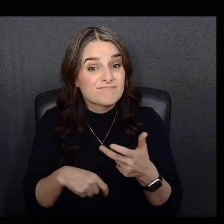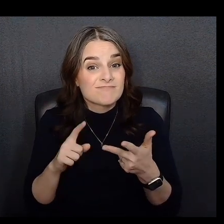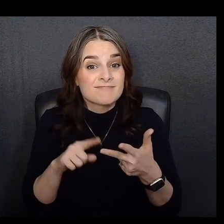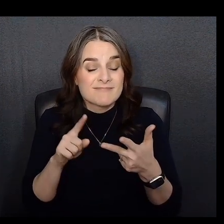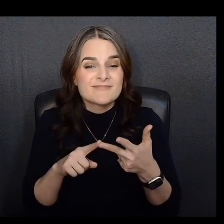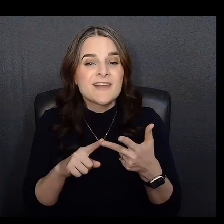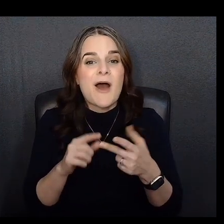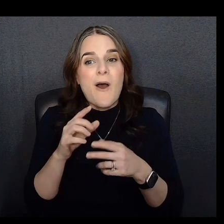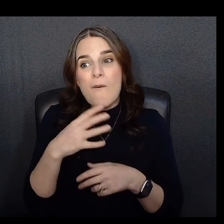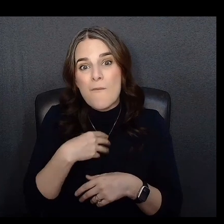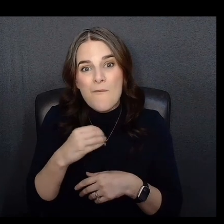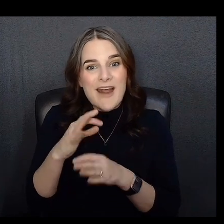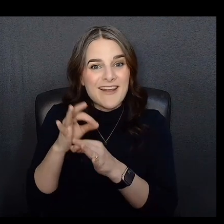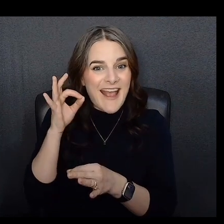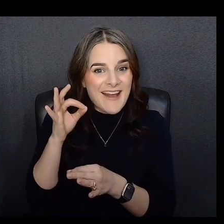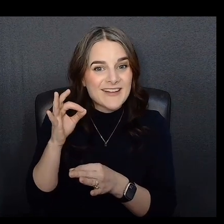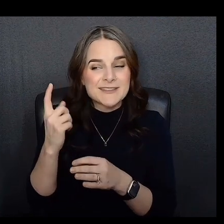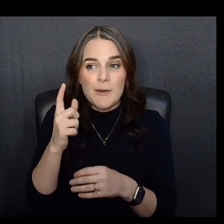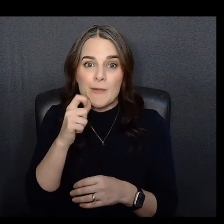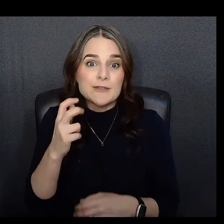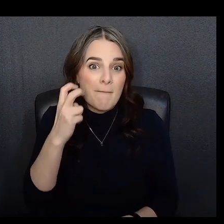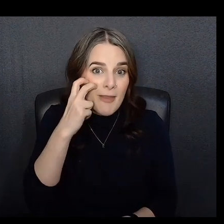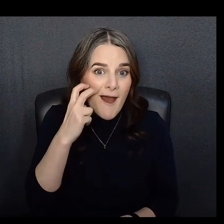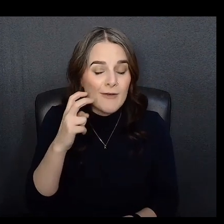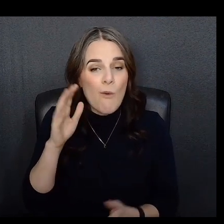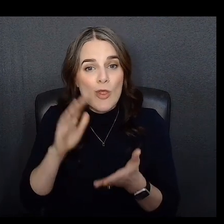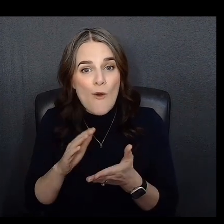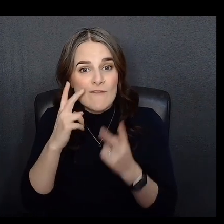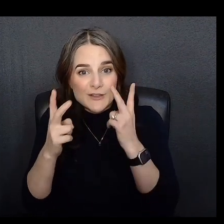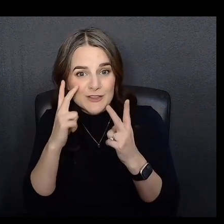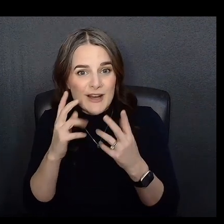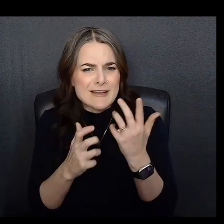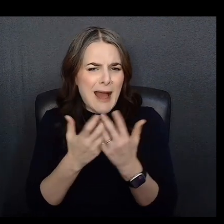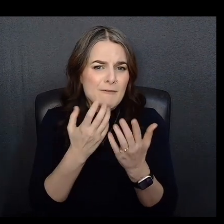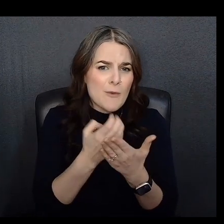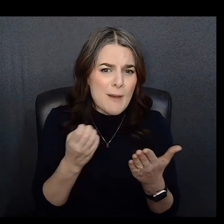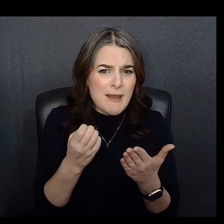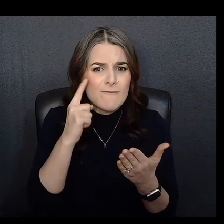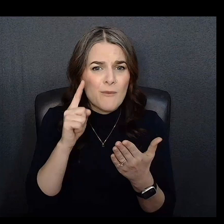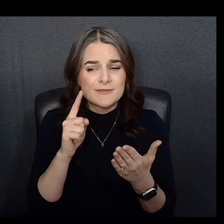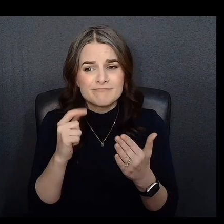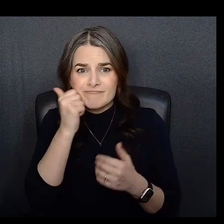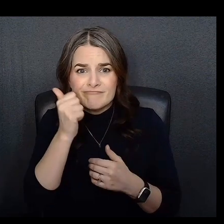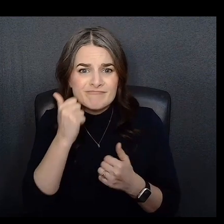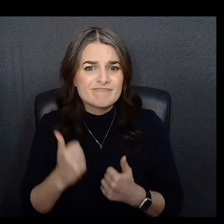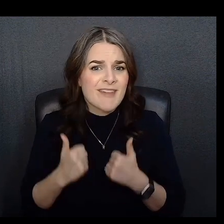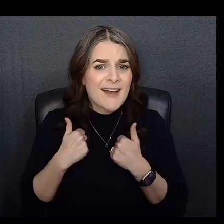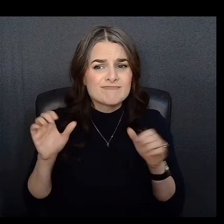blind or with low vision, adaptive equipment for daily life activities, as well as